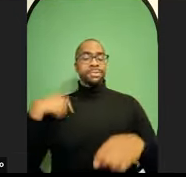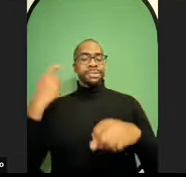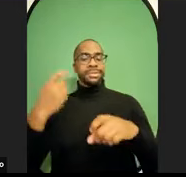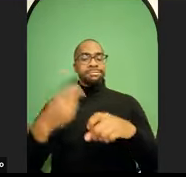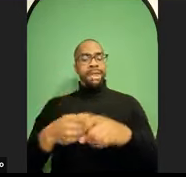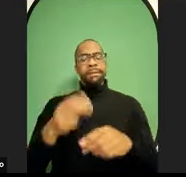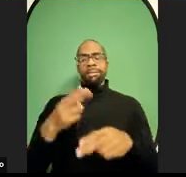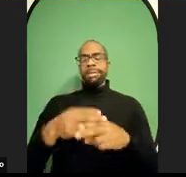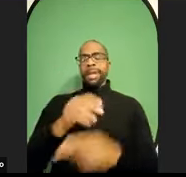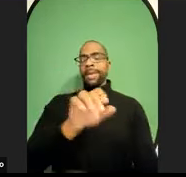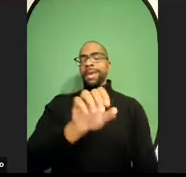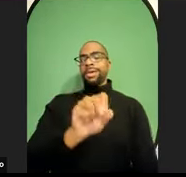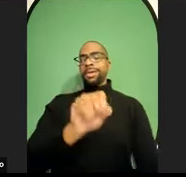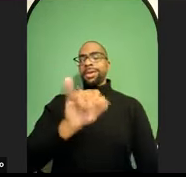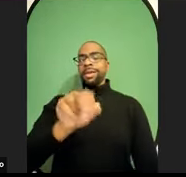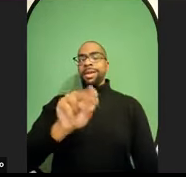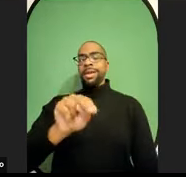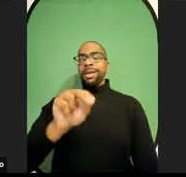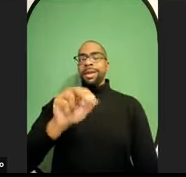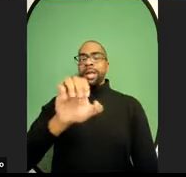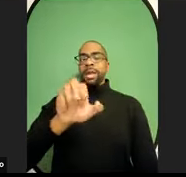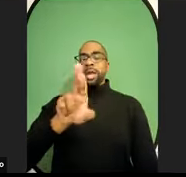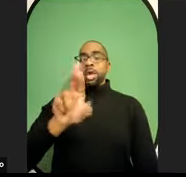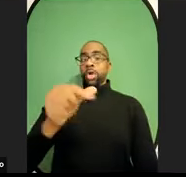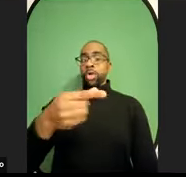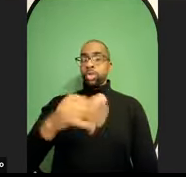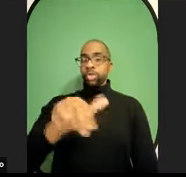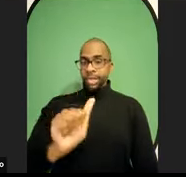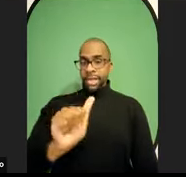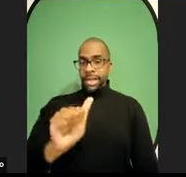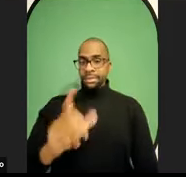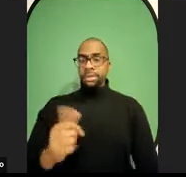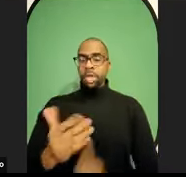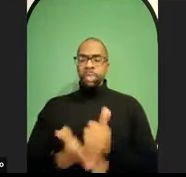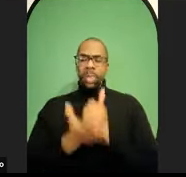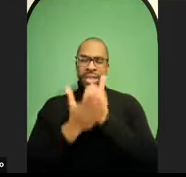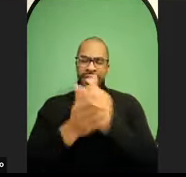synergy or which is Spanish for.